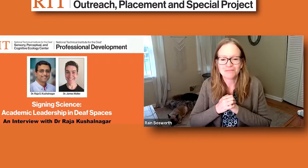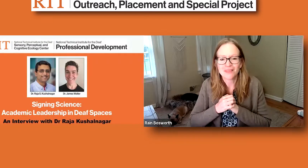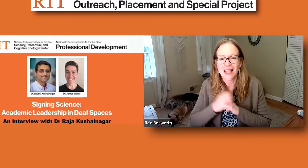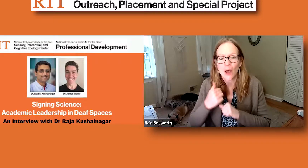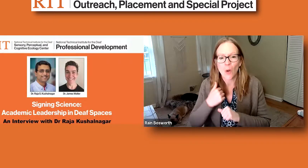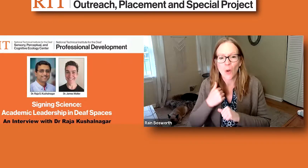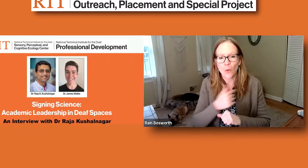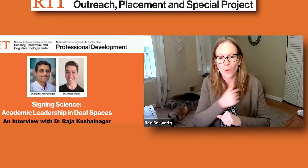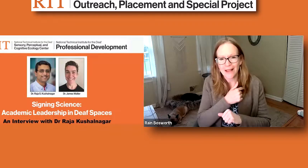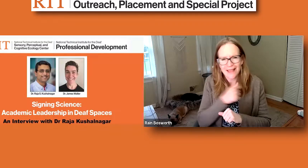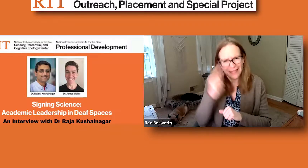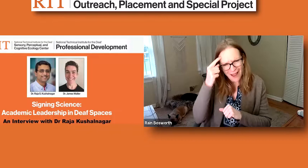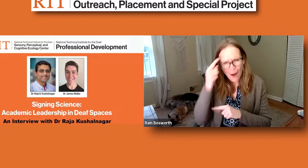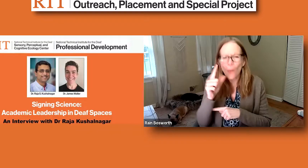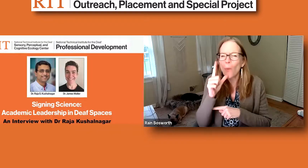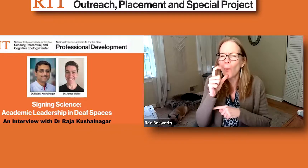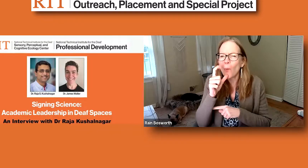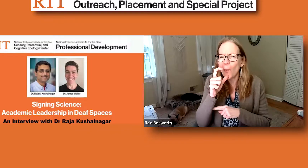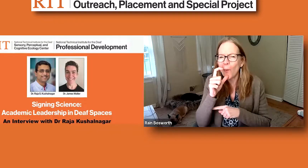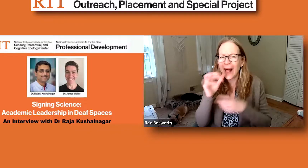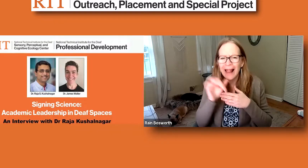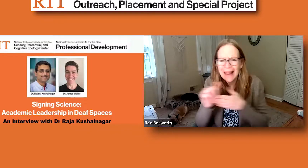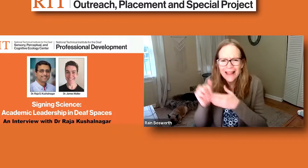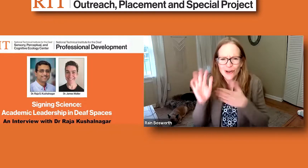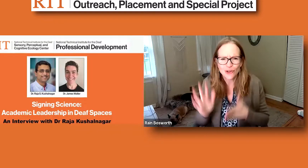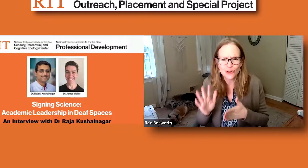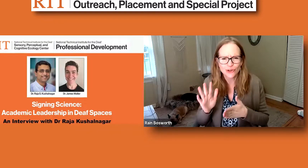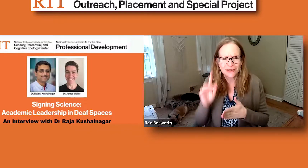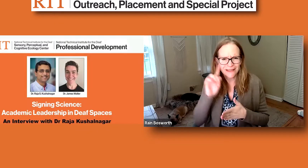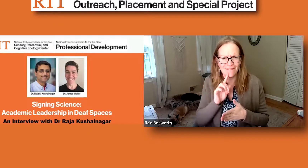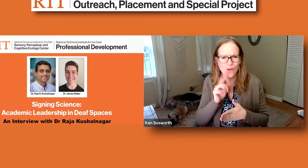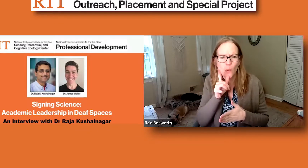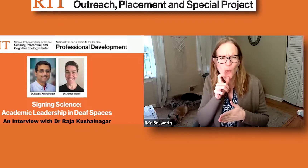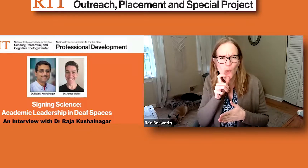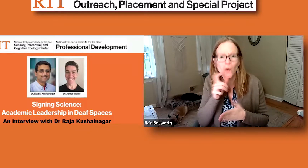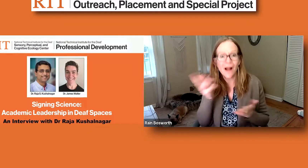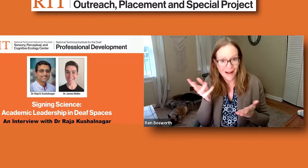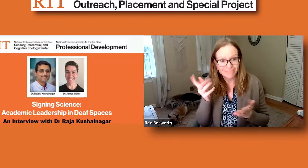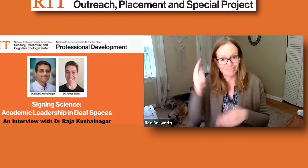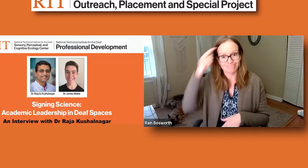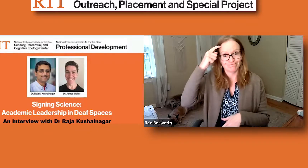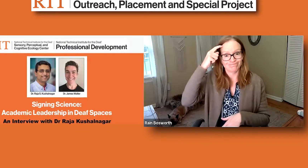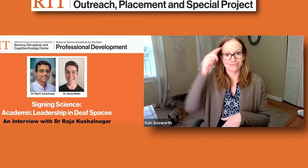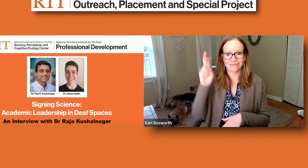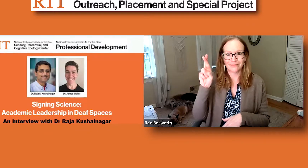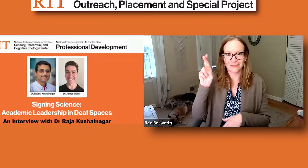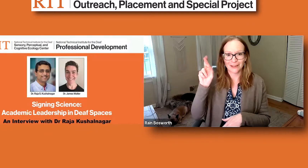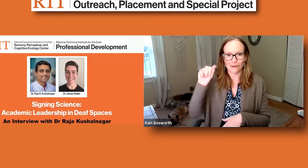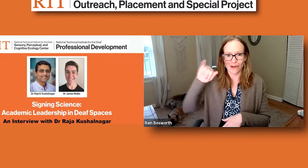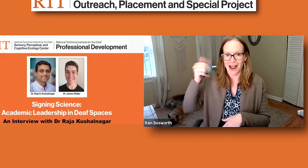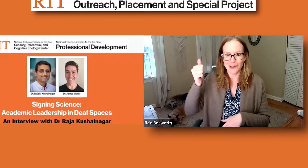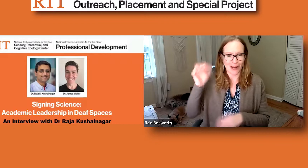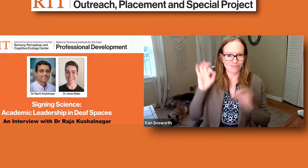and to work together creatively. When we think about who are Deaf leaders,